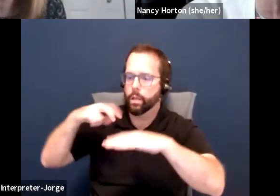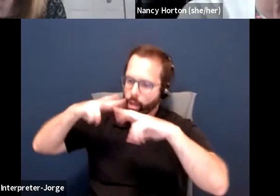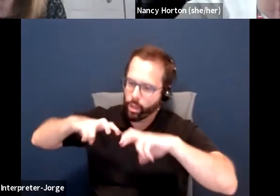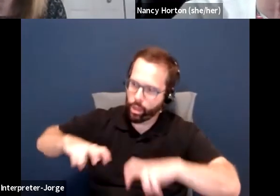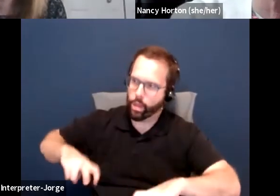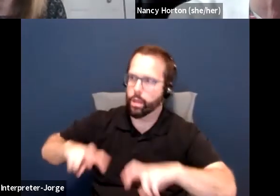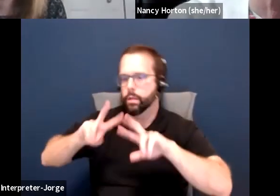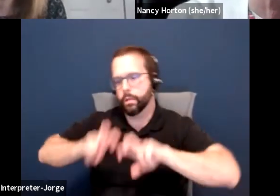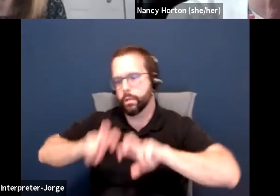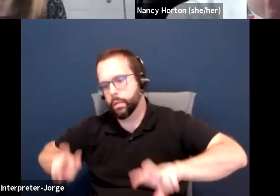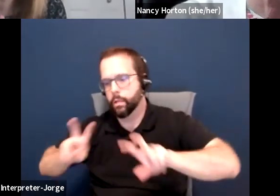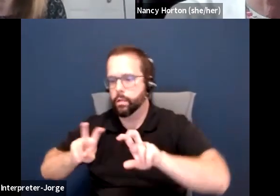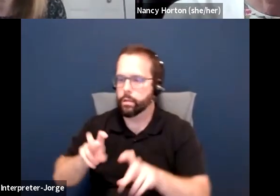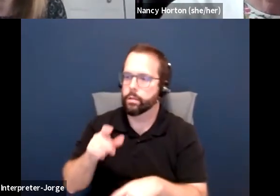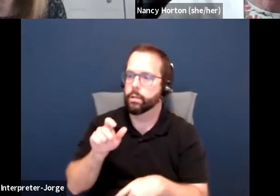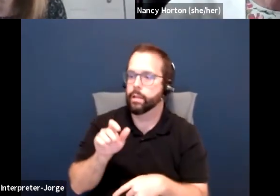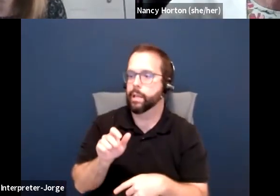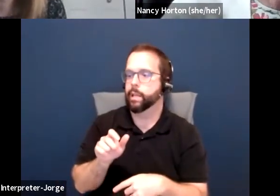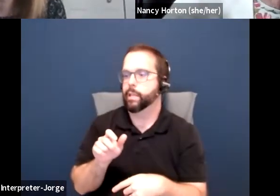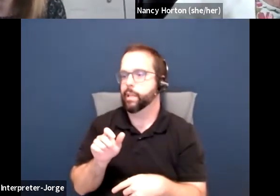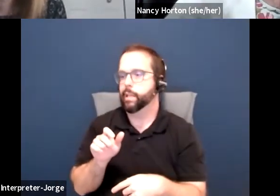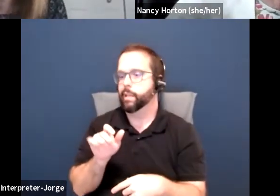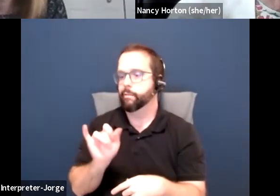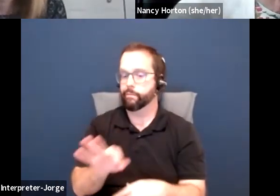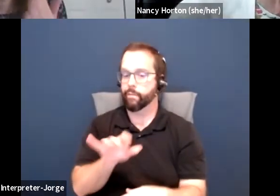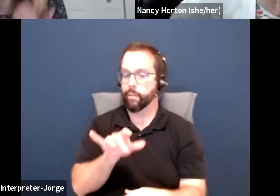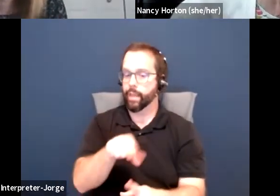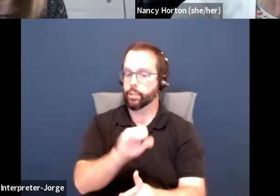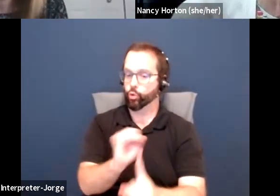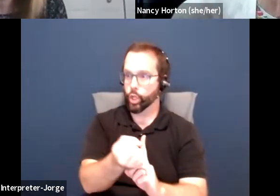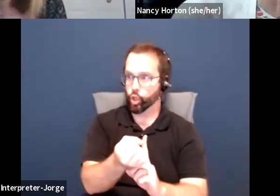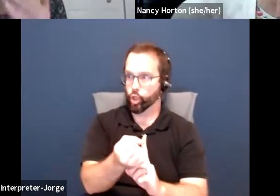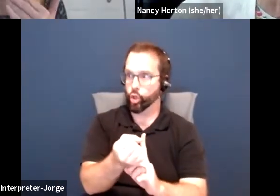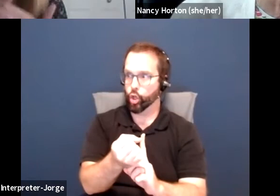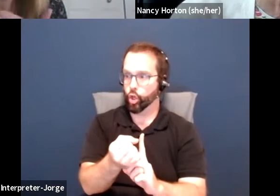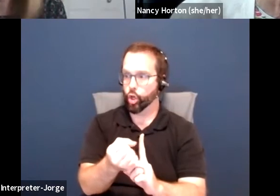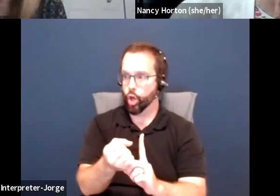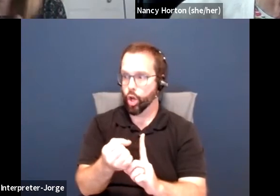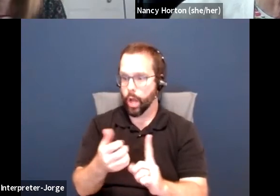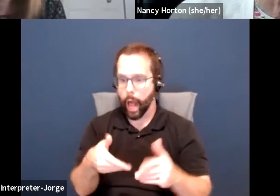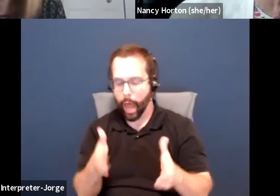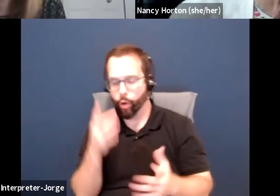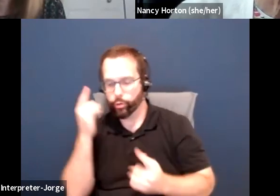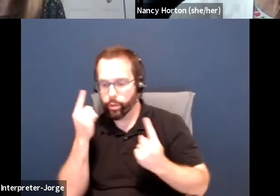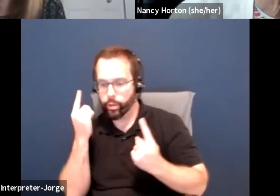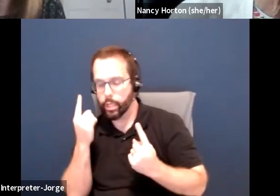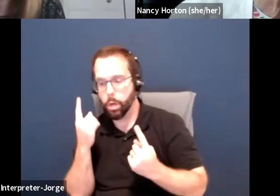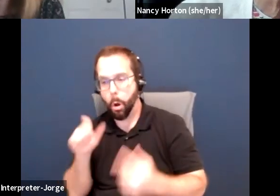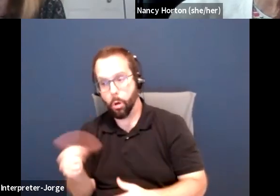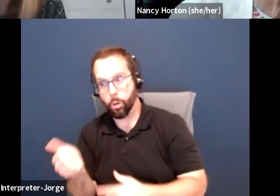consider. So as long as the conversation continues to look at alternatives, I think that is an